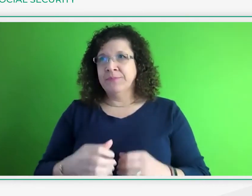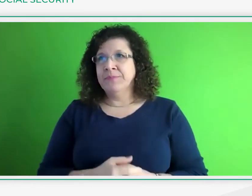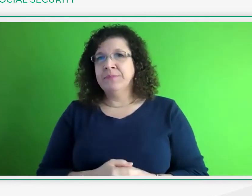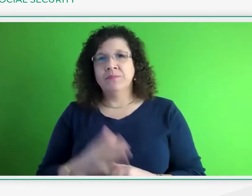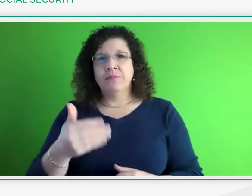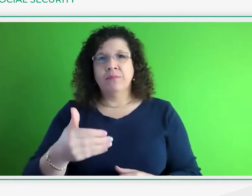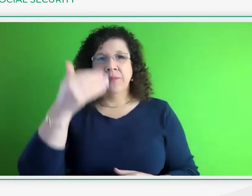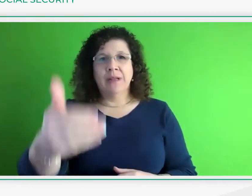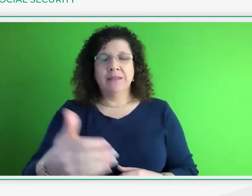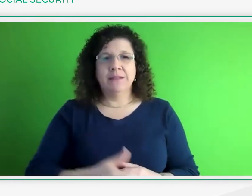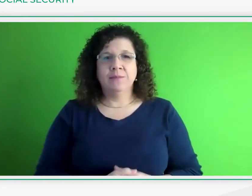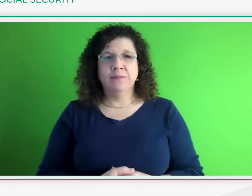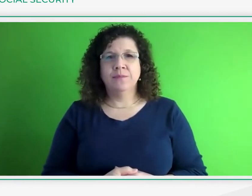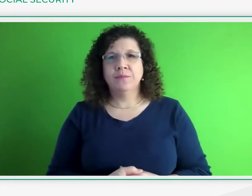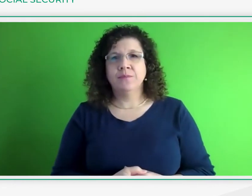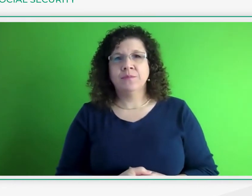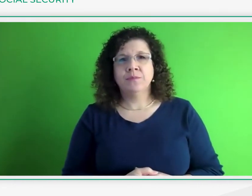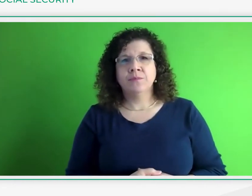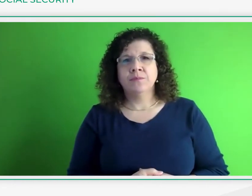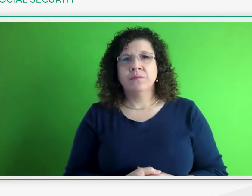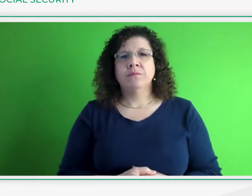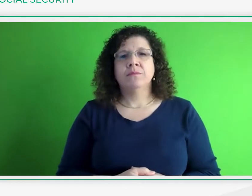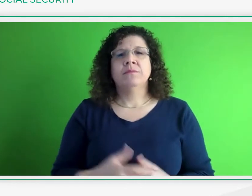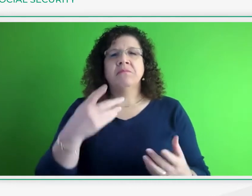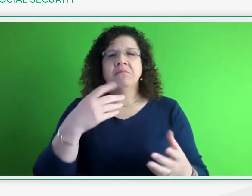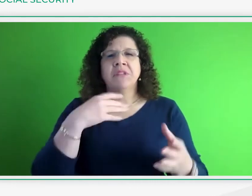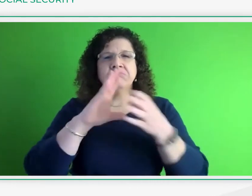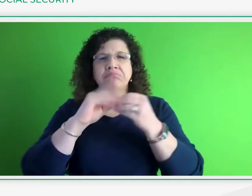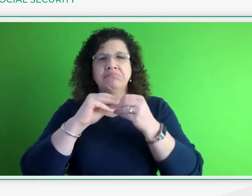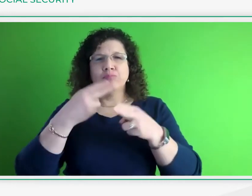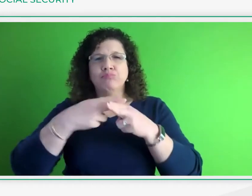Next slide, please.